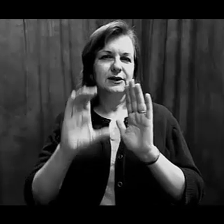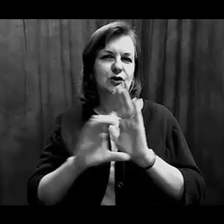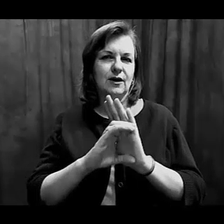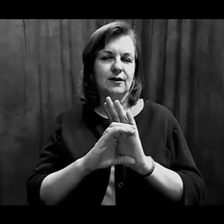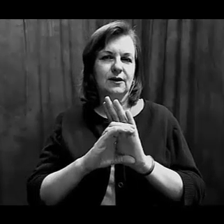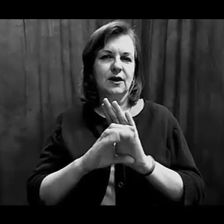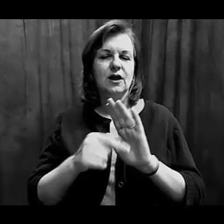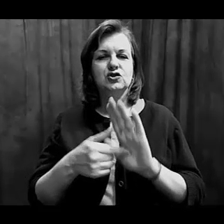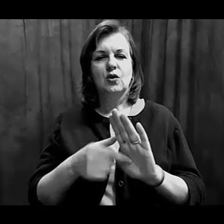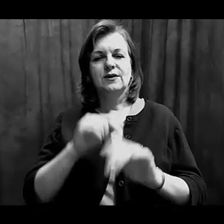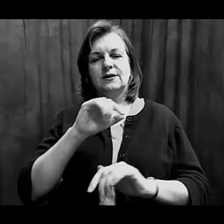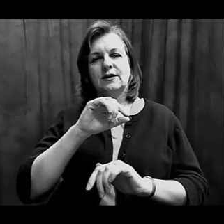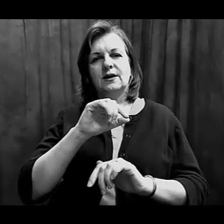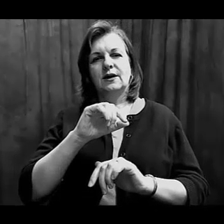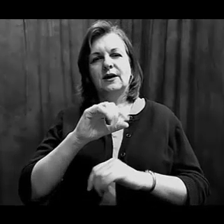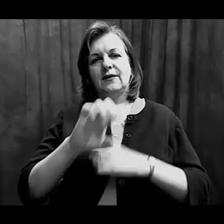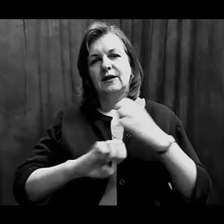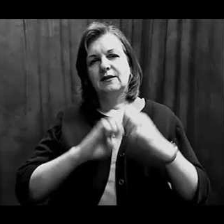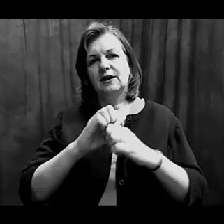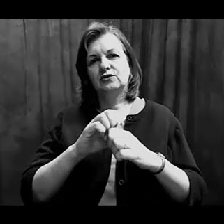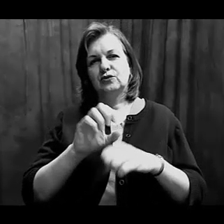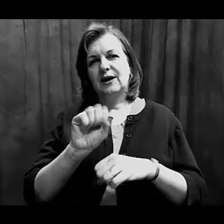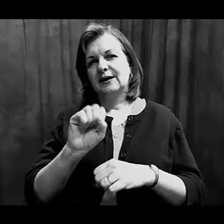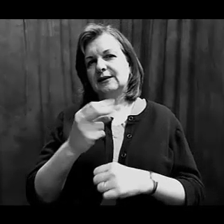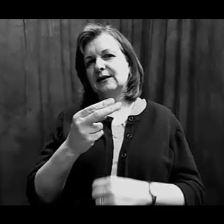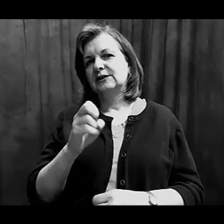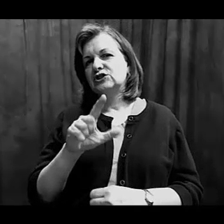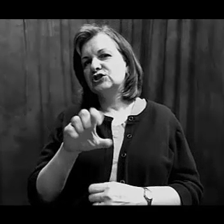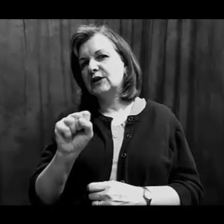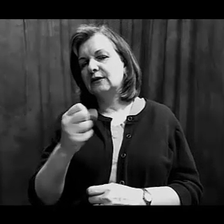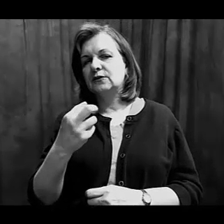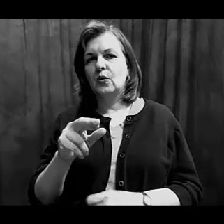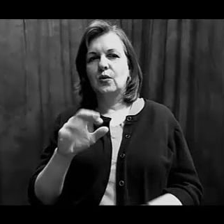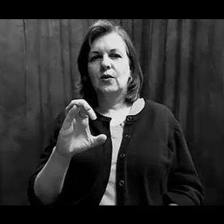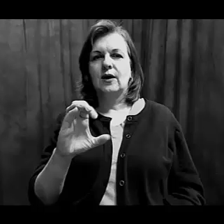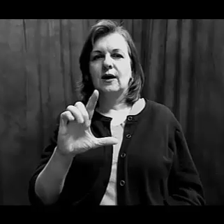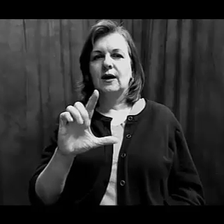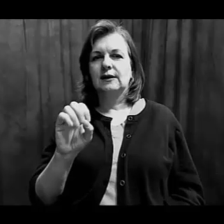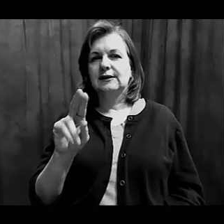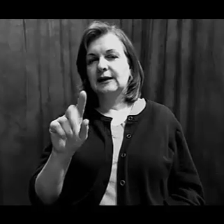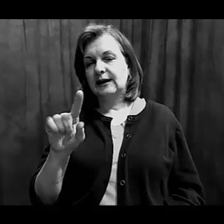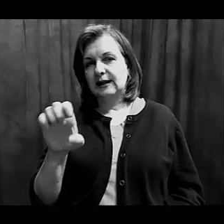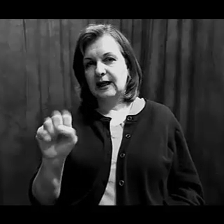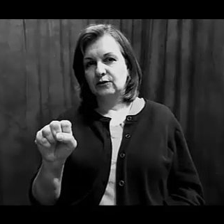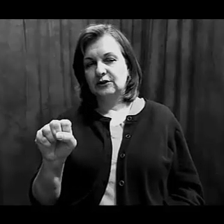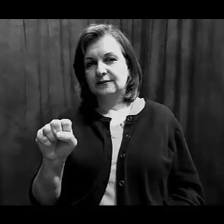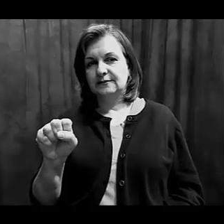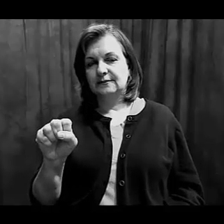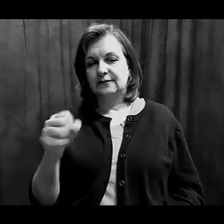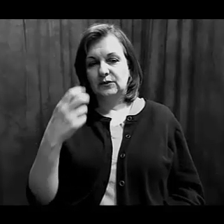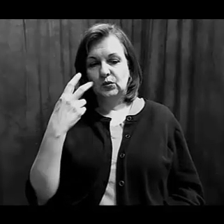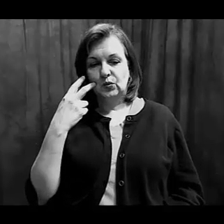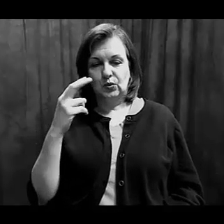so here are the shells or electron clouds you see it referred to both ways